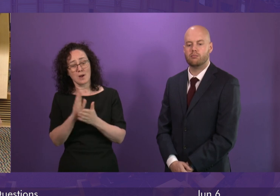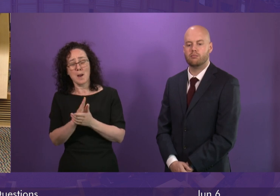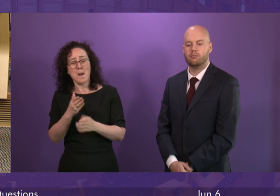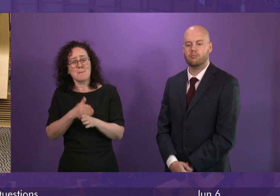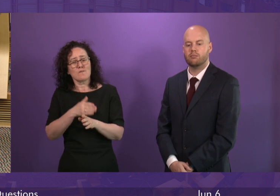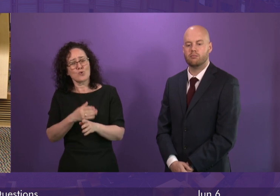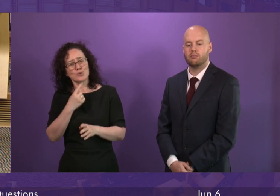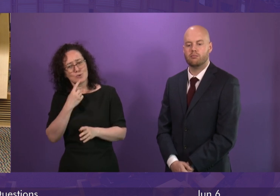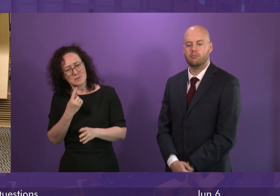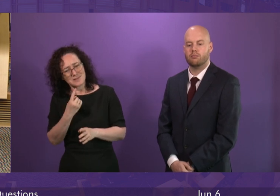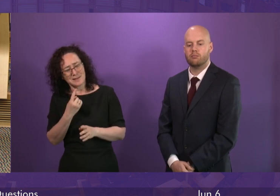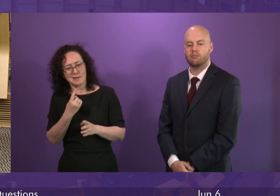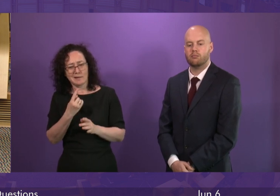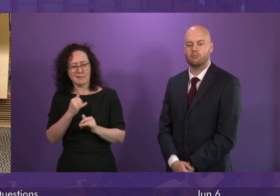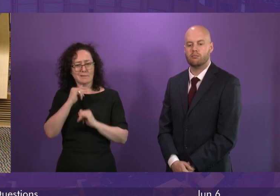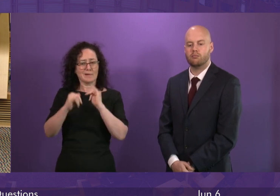she should reflect on the importance of partnership at local level between the health service